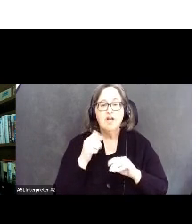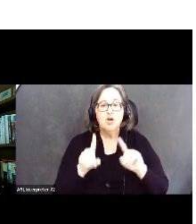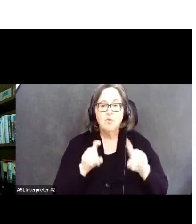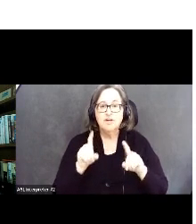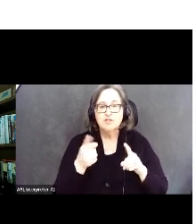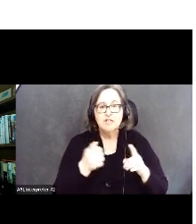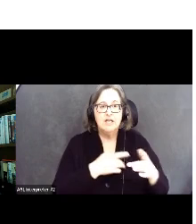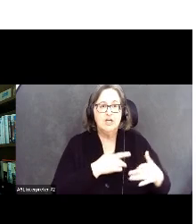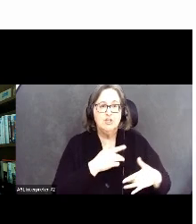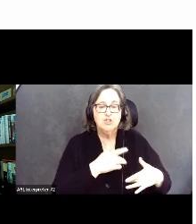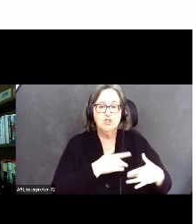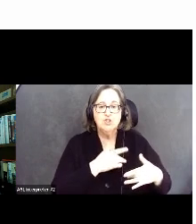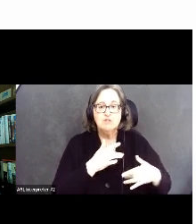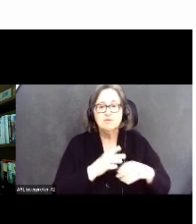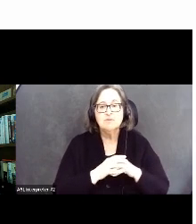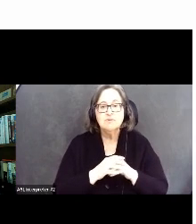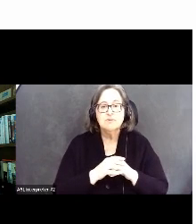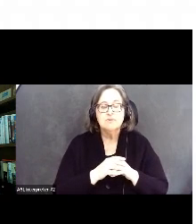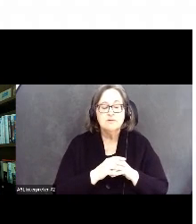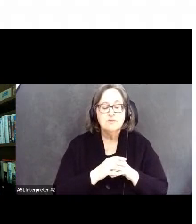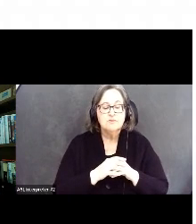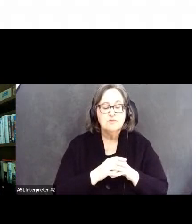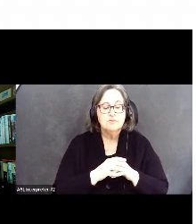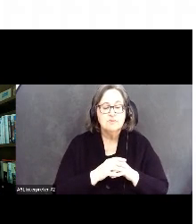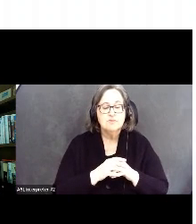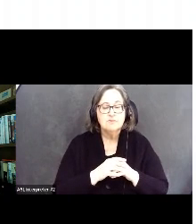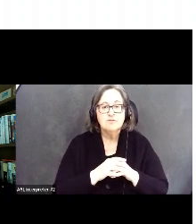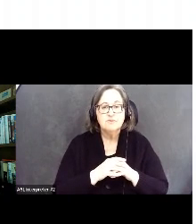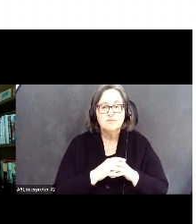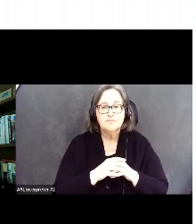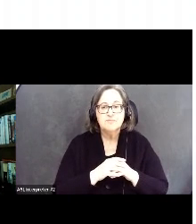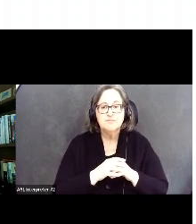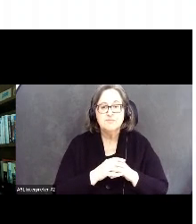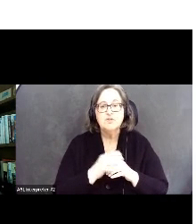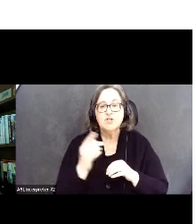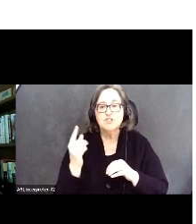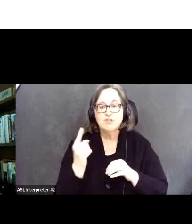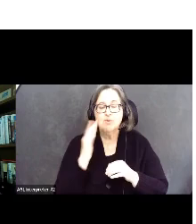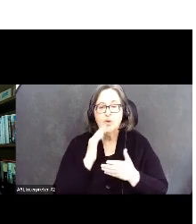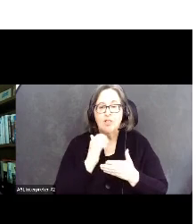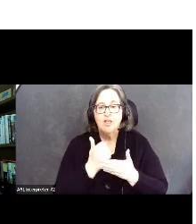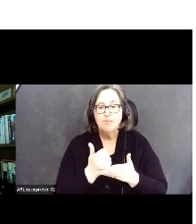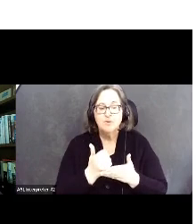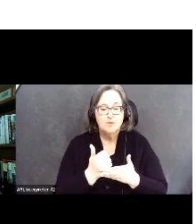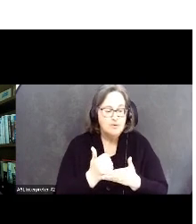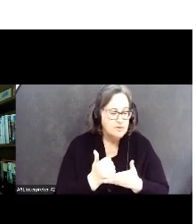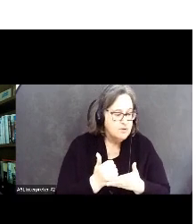concerns, put the question into chat, and somebody will help you. The live Webinar